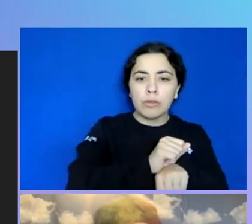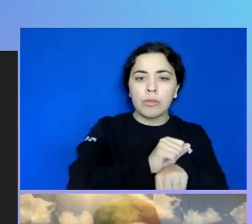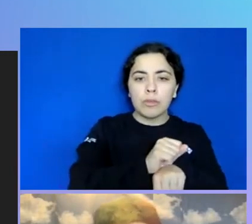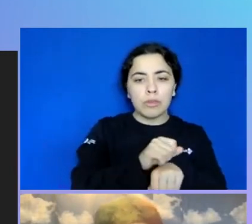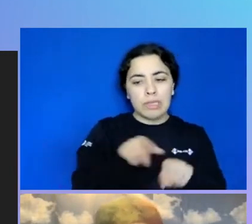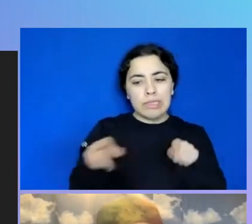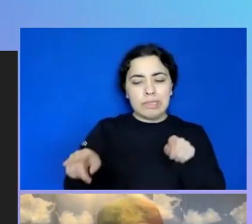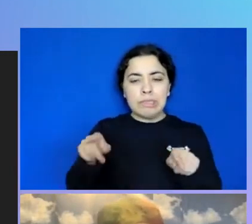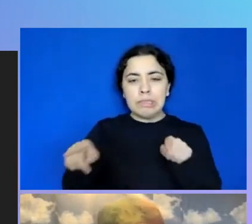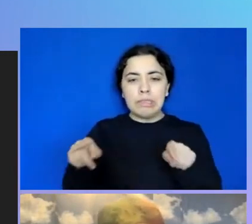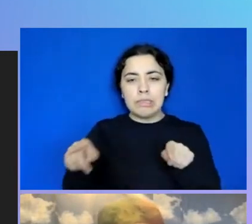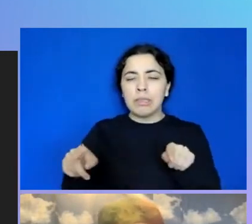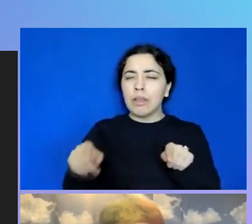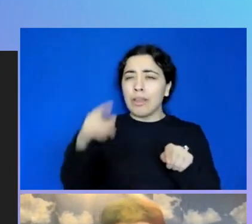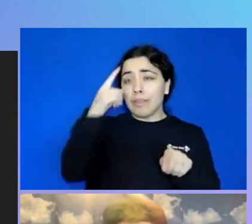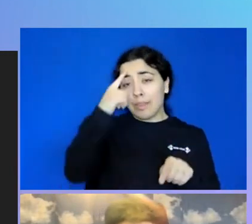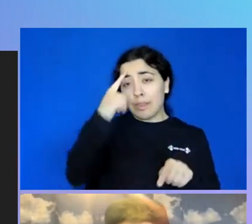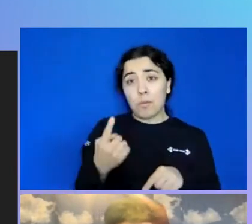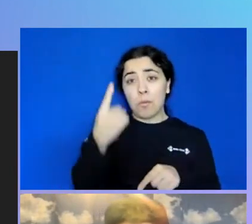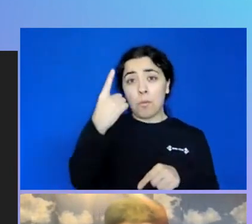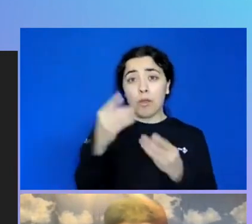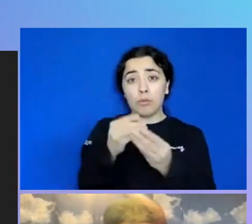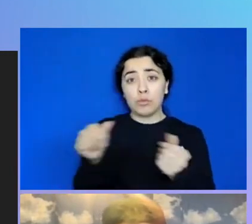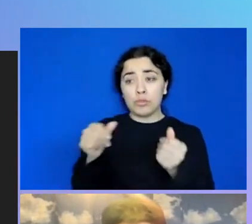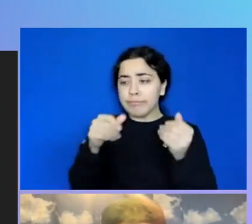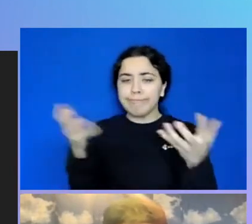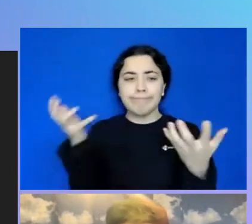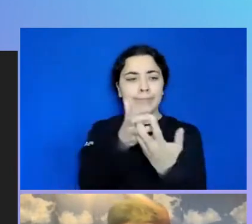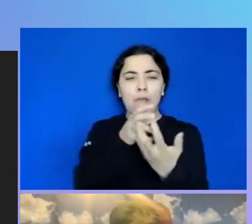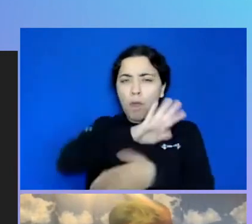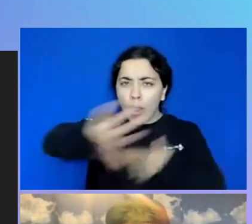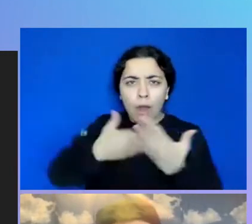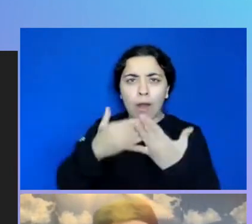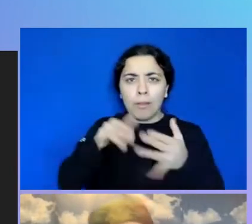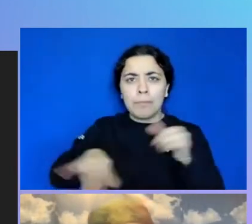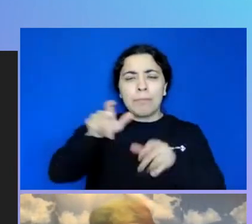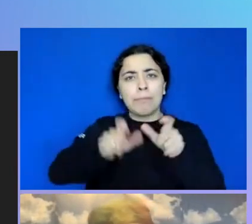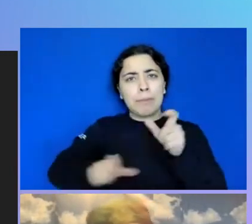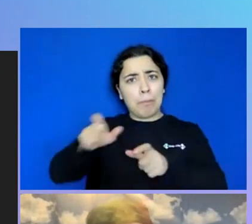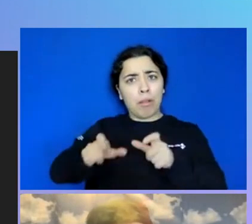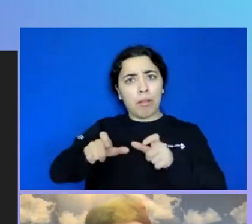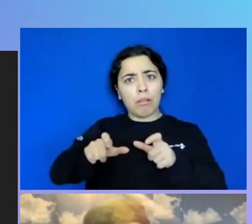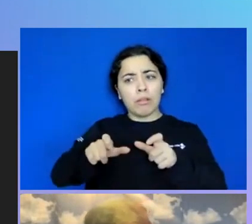approach or dress codes and, um,